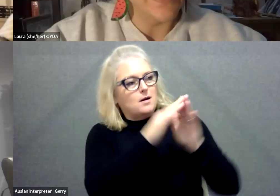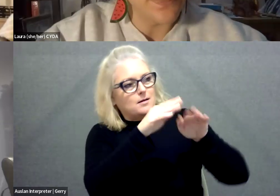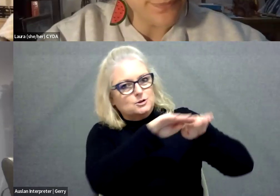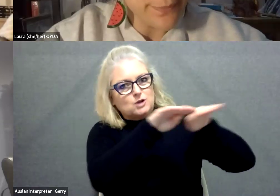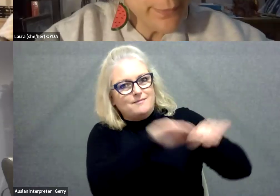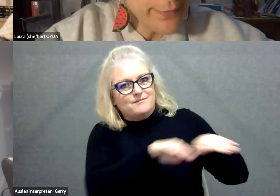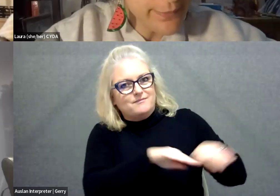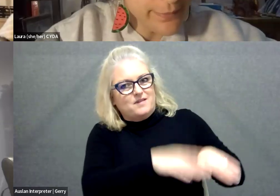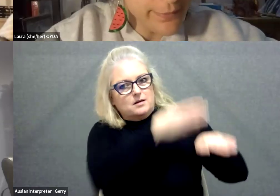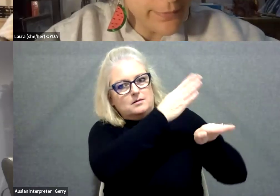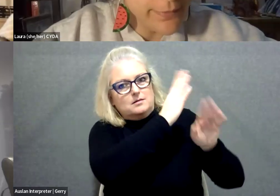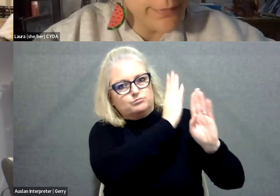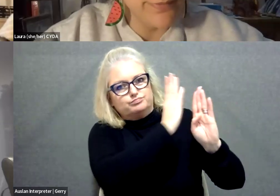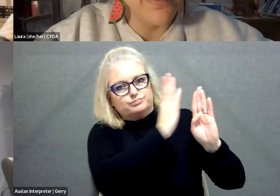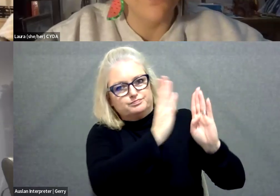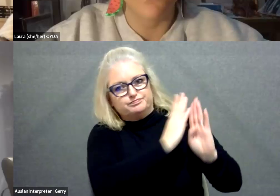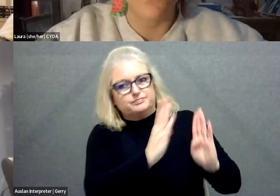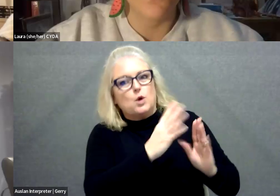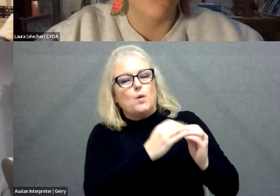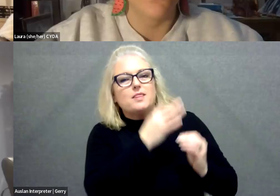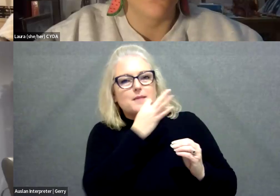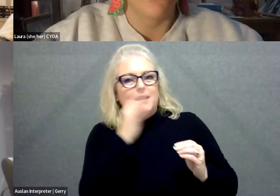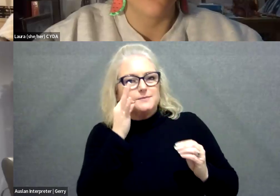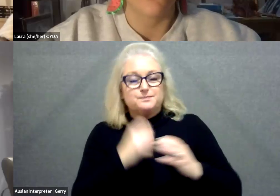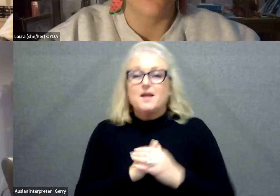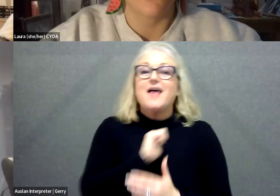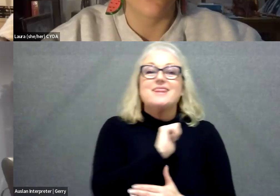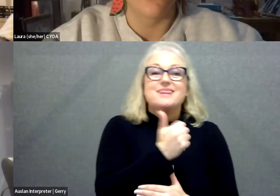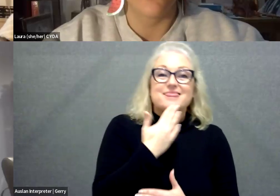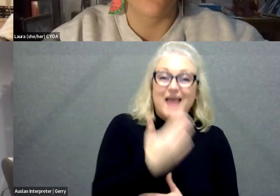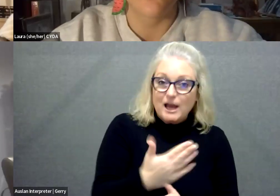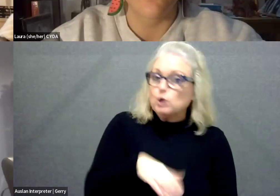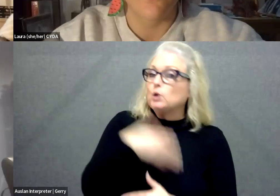Thank you so much Chloe and Laura if I could get you to introduce yourself as well?